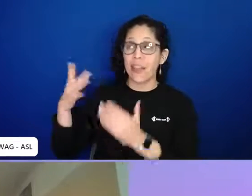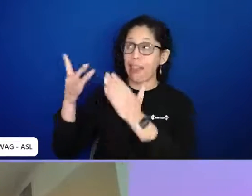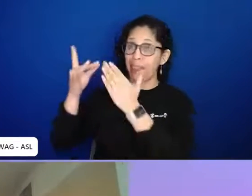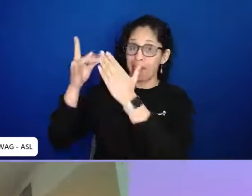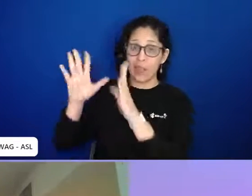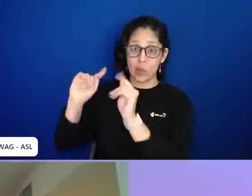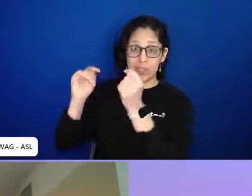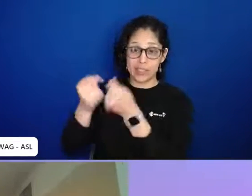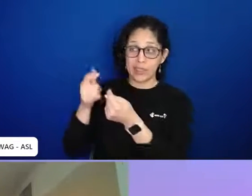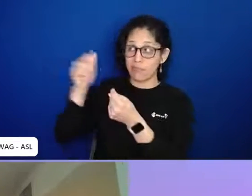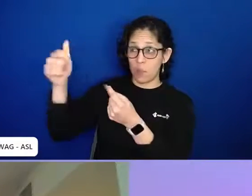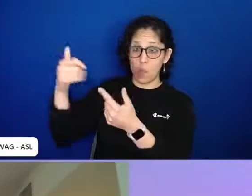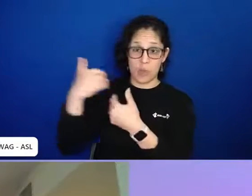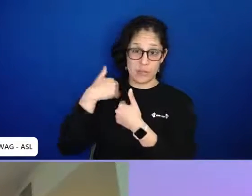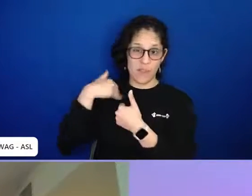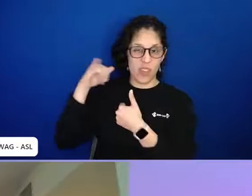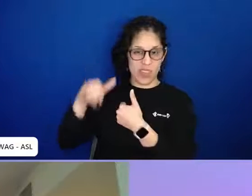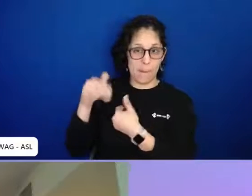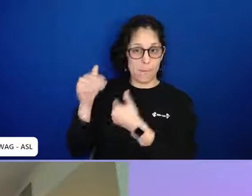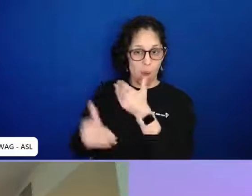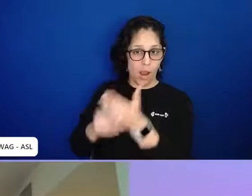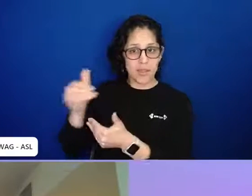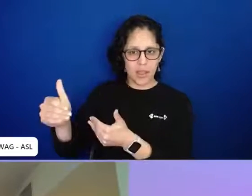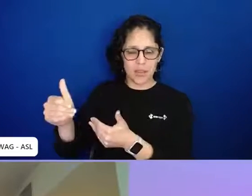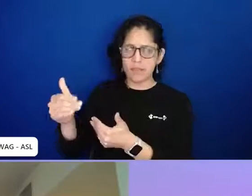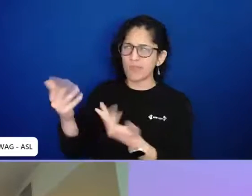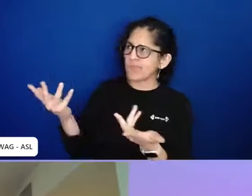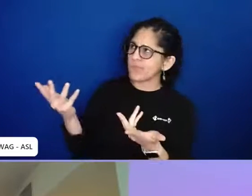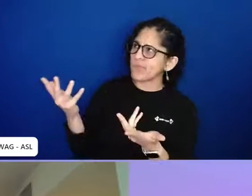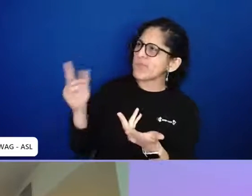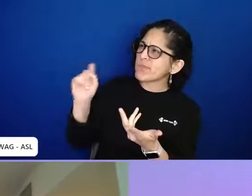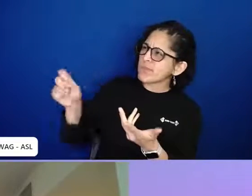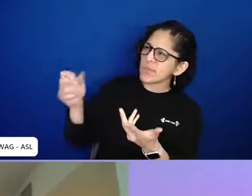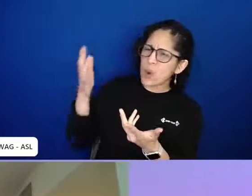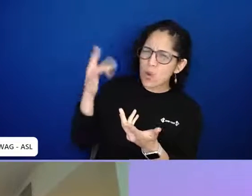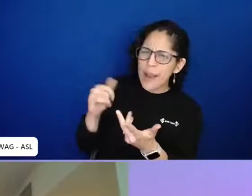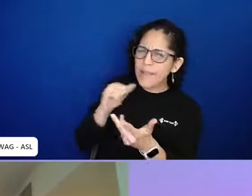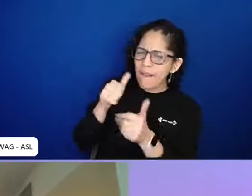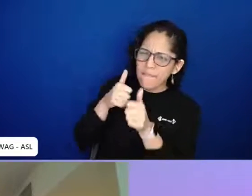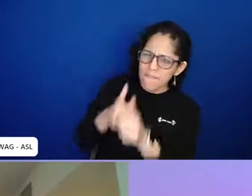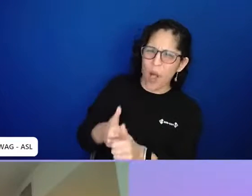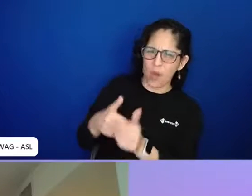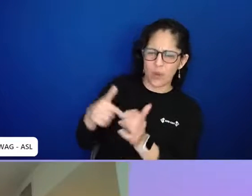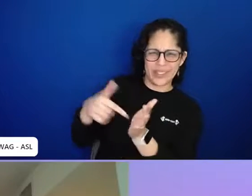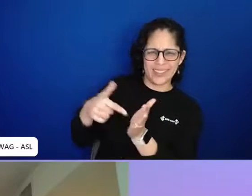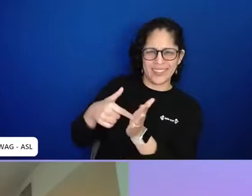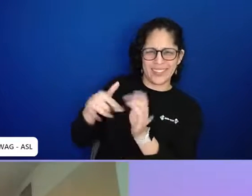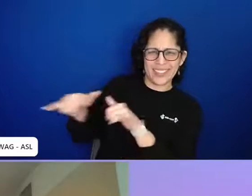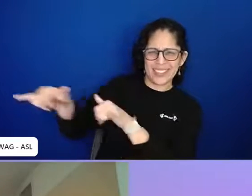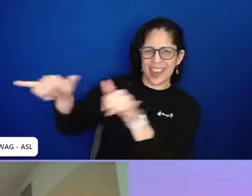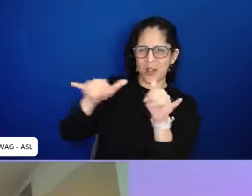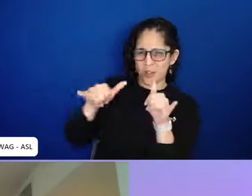many companies aren't doing it, so work with your agile coaches, work with your team of leaders that is responsible for the agile